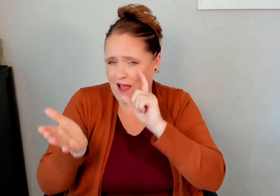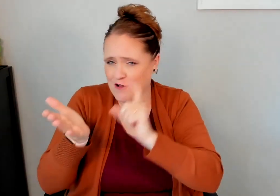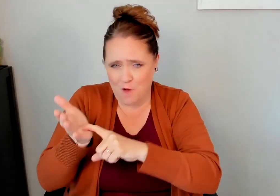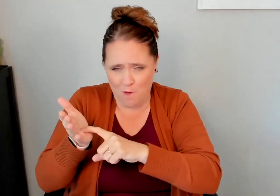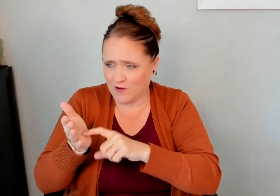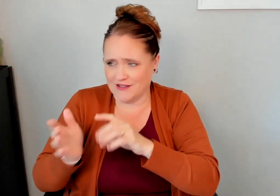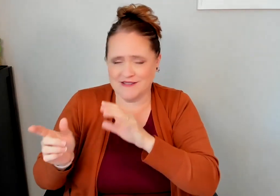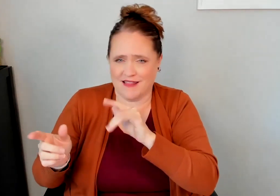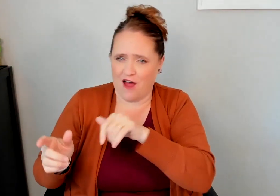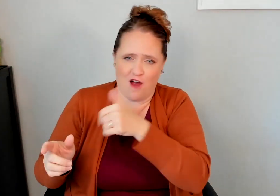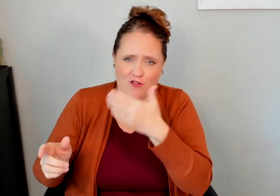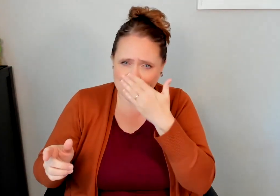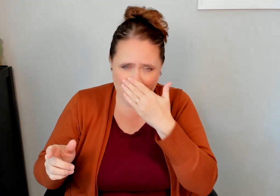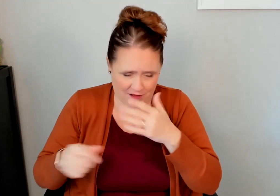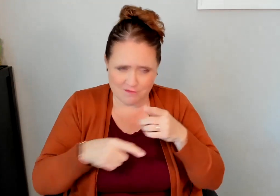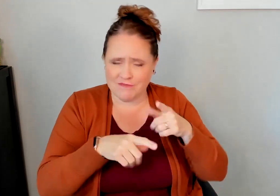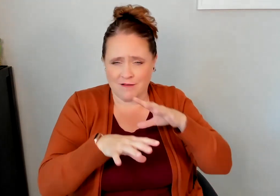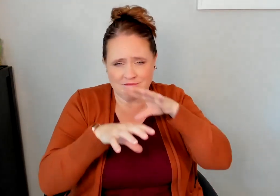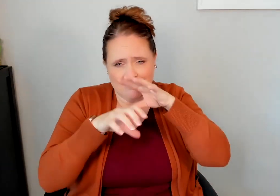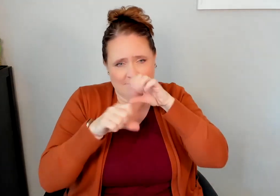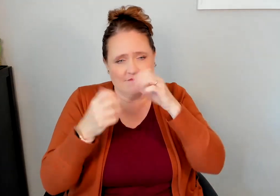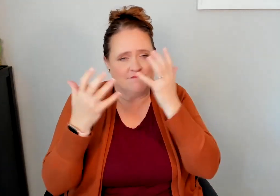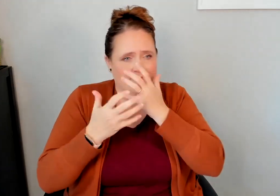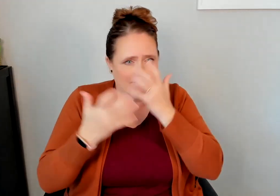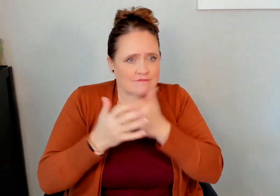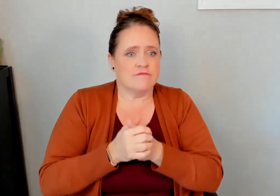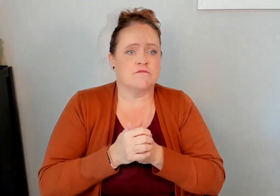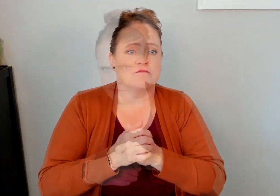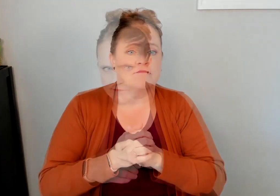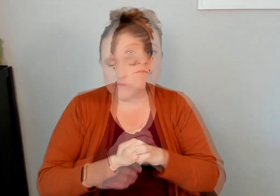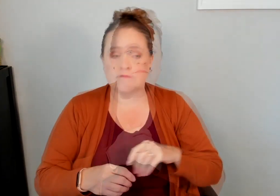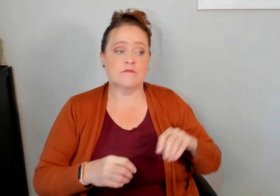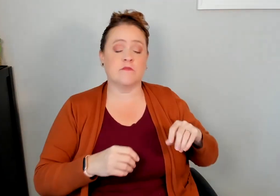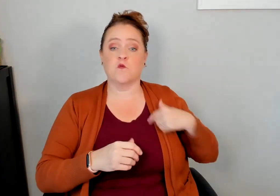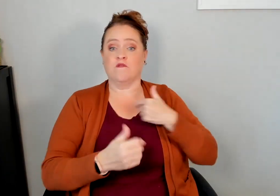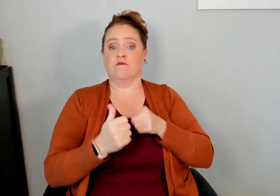you won't notice any sulfury smell once that cooking gets started because it smelled so good